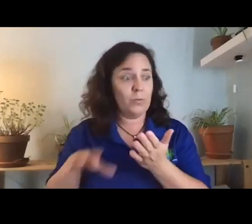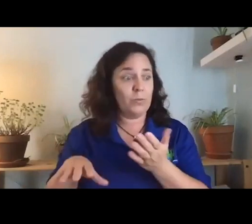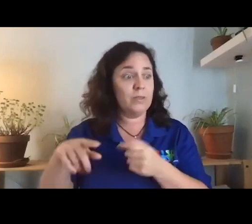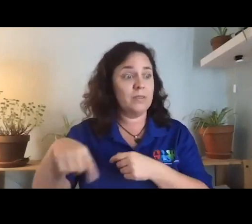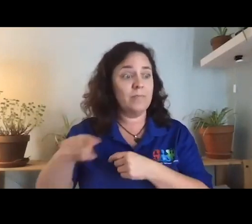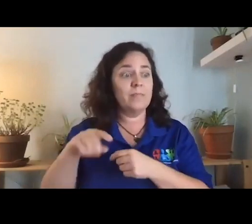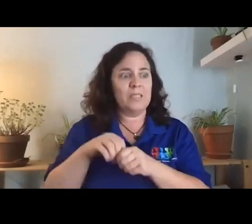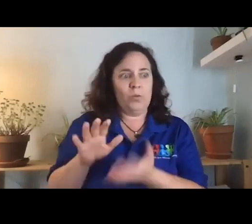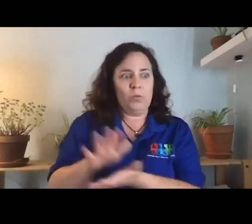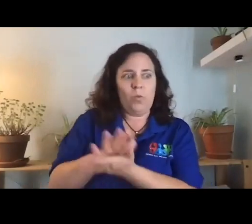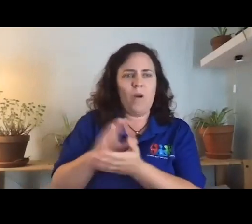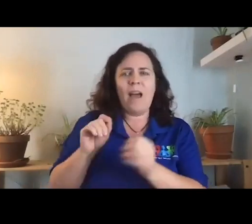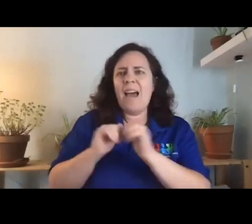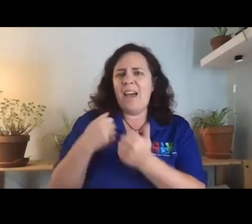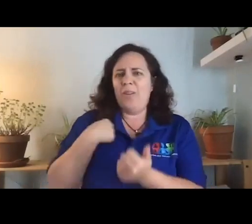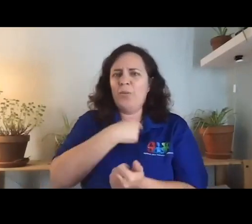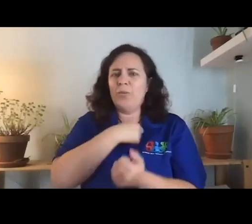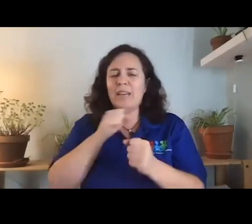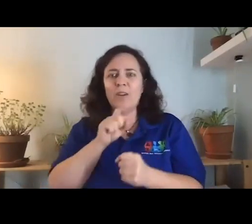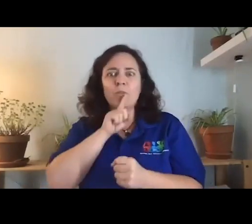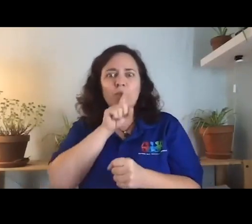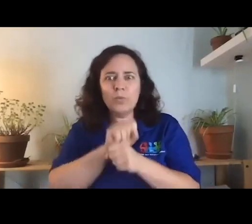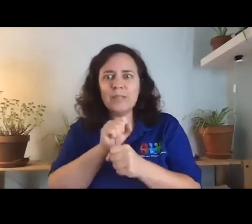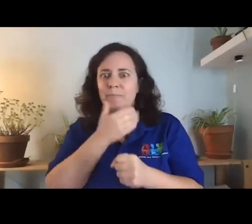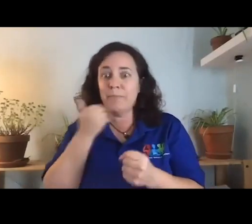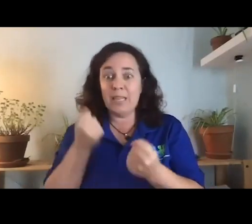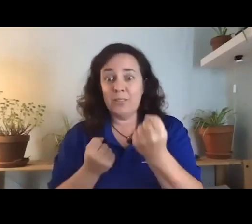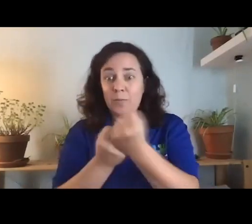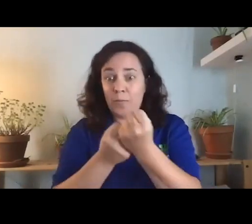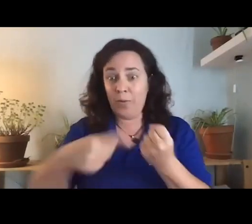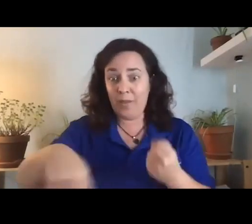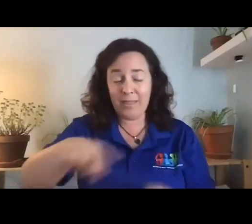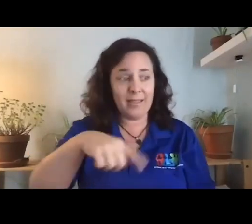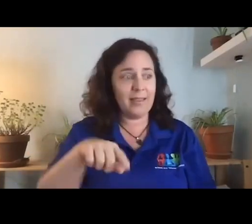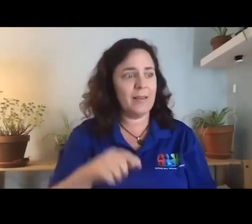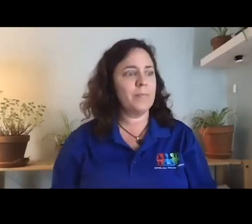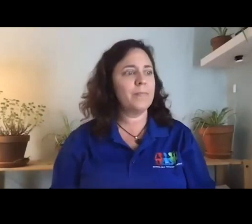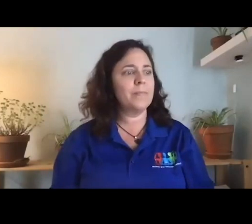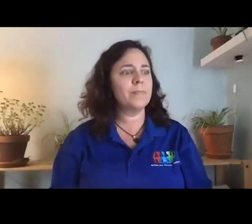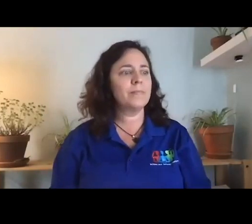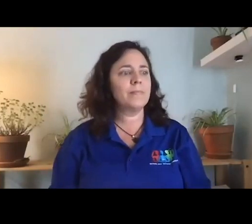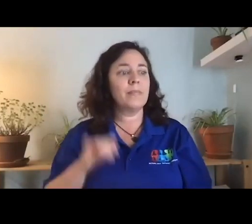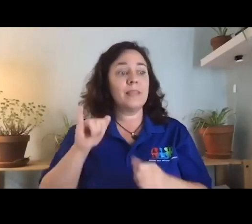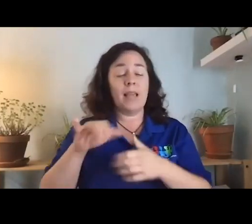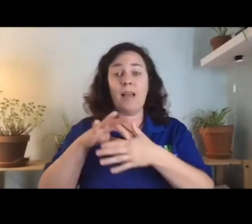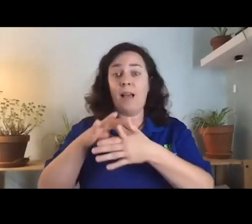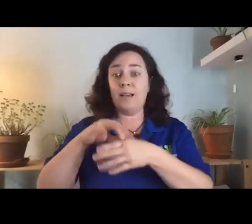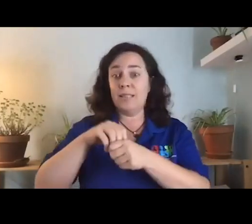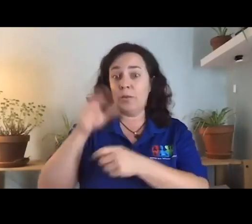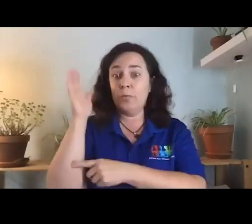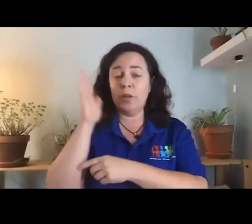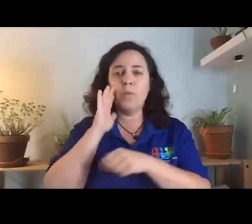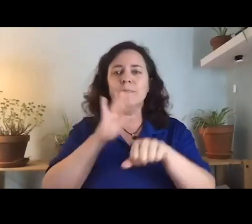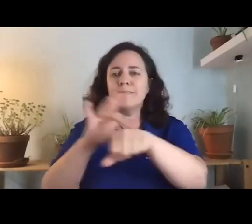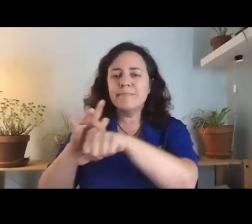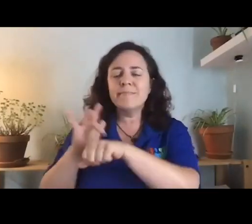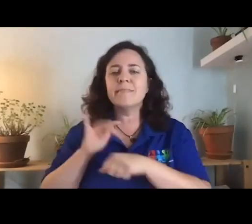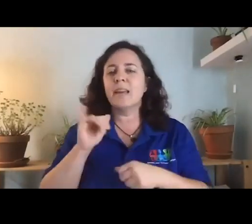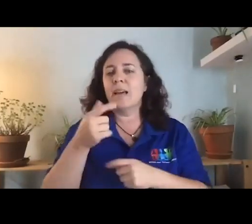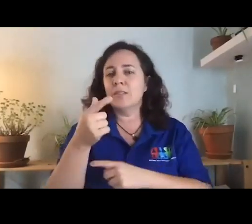impacts what Deaf, LGBTQ plus youth in schools and how we as professionals can best support